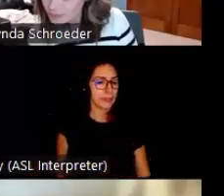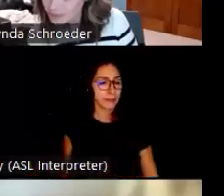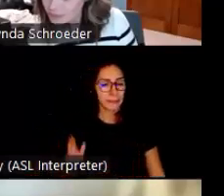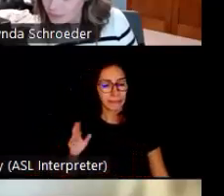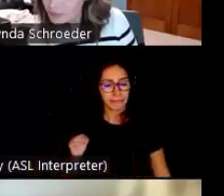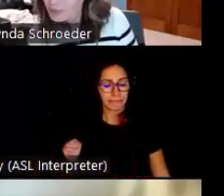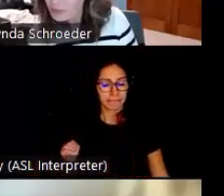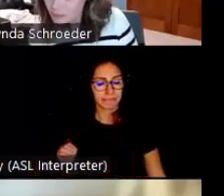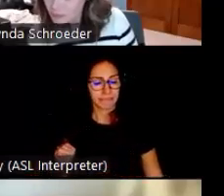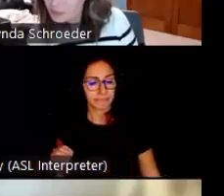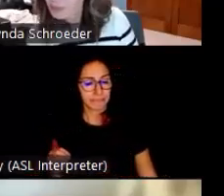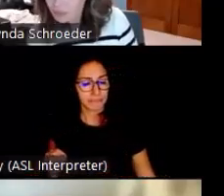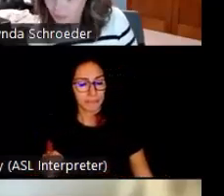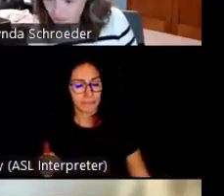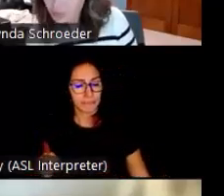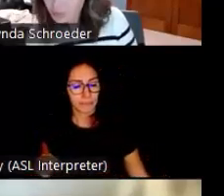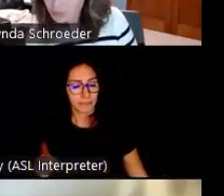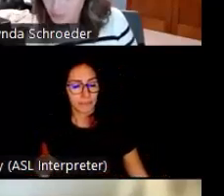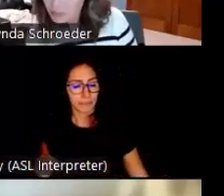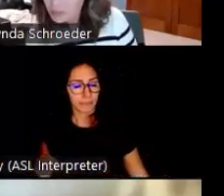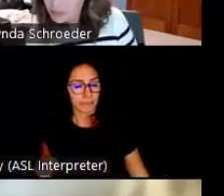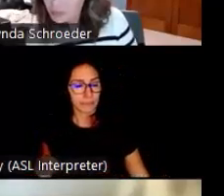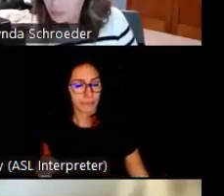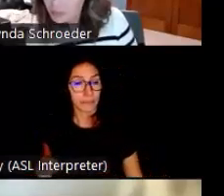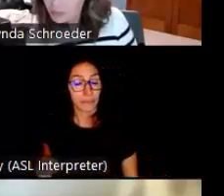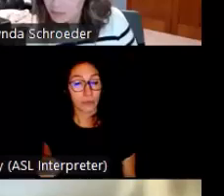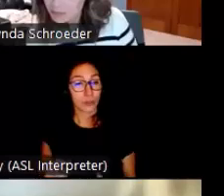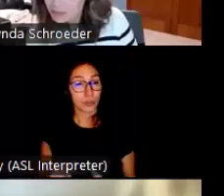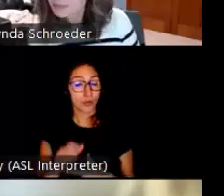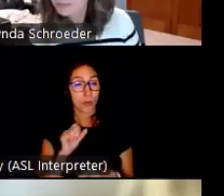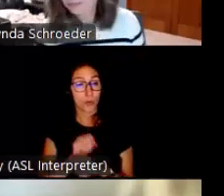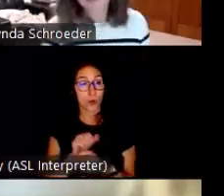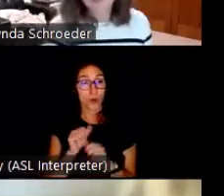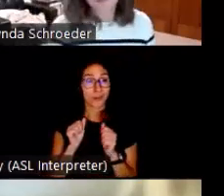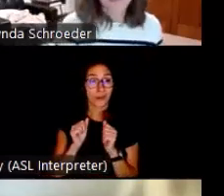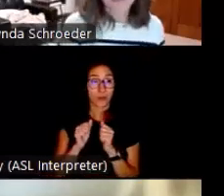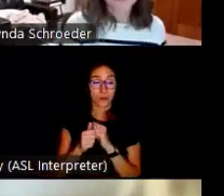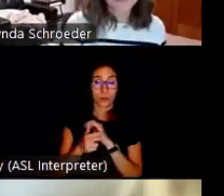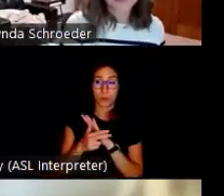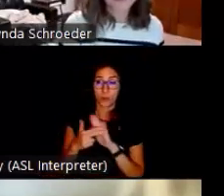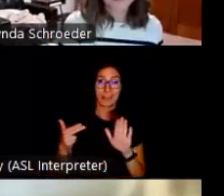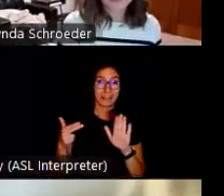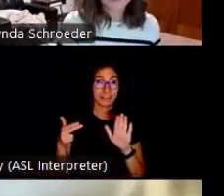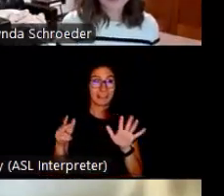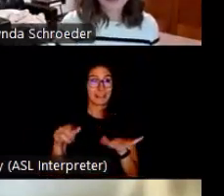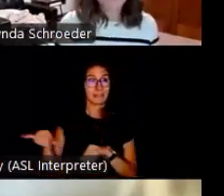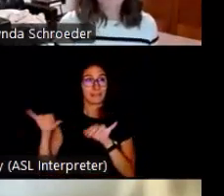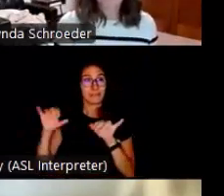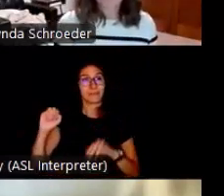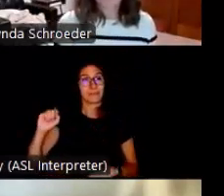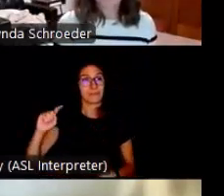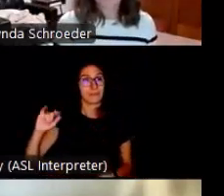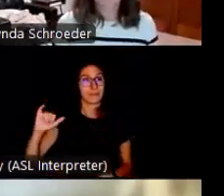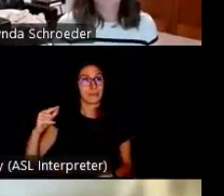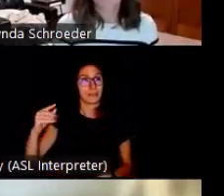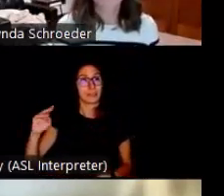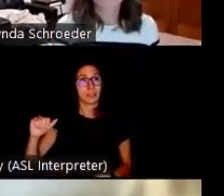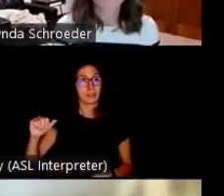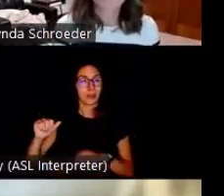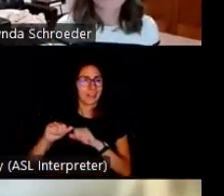So when working with stigmatized populations or conditions, for example, HIV outbreak similar to the one in Scott